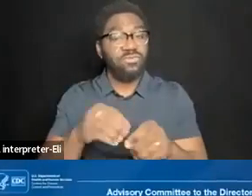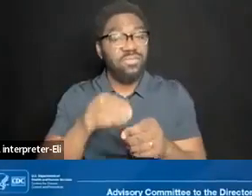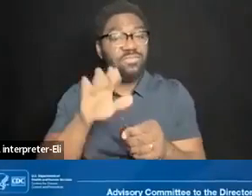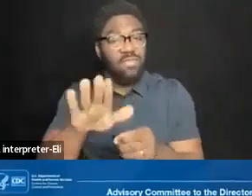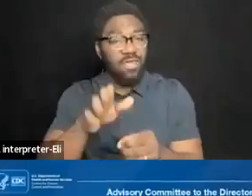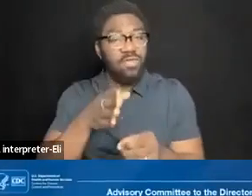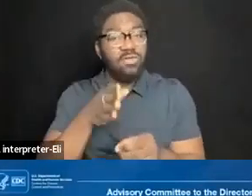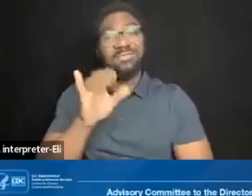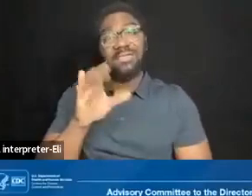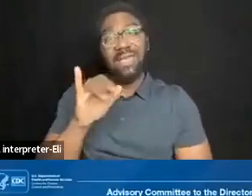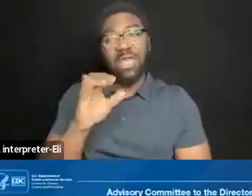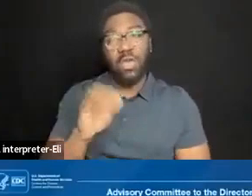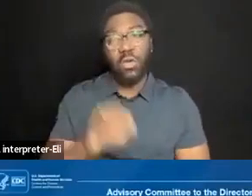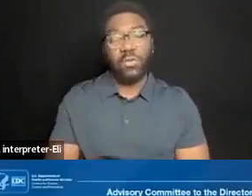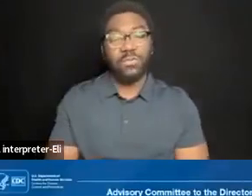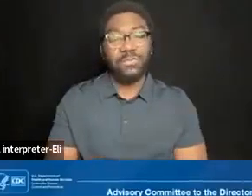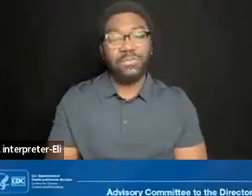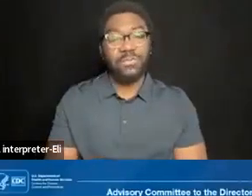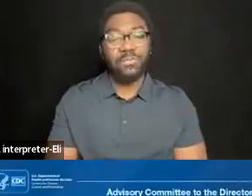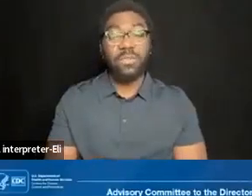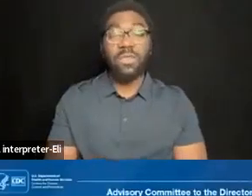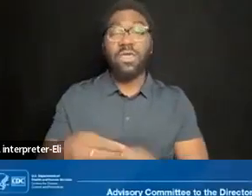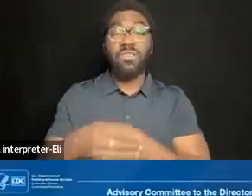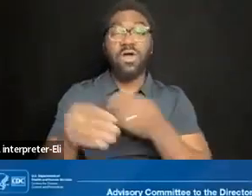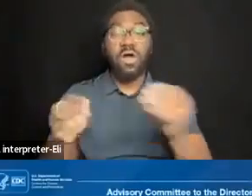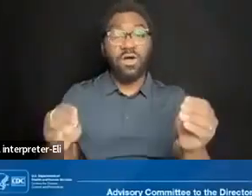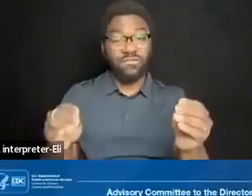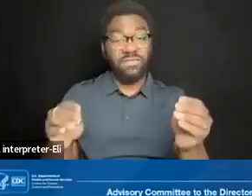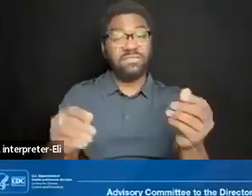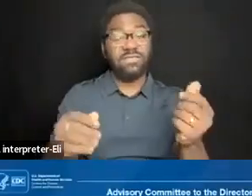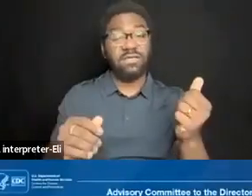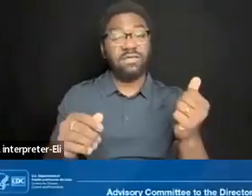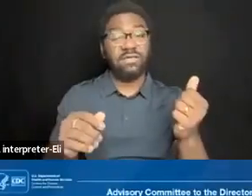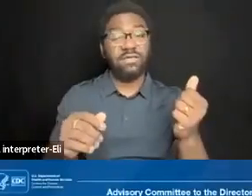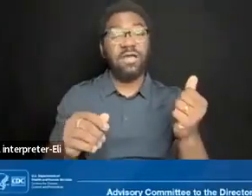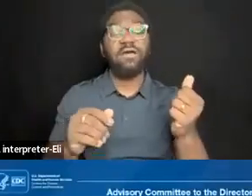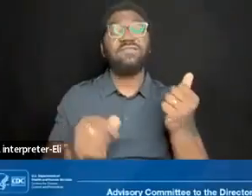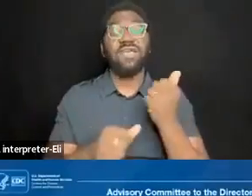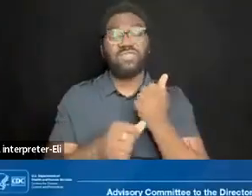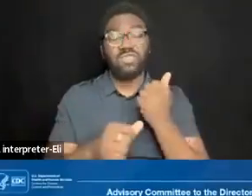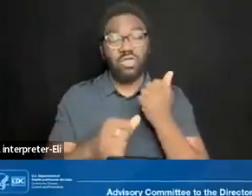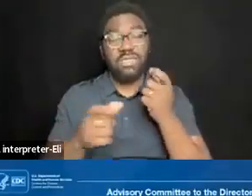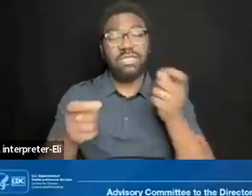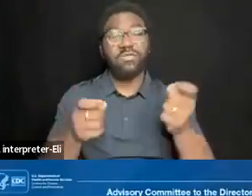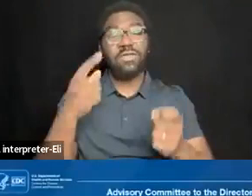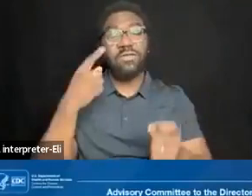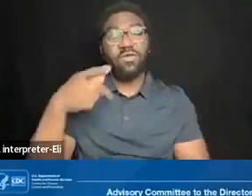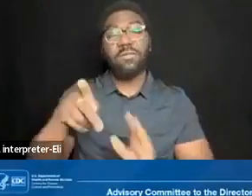The office of the associate director of policy and strategy will be renamed.